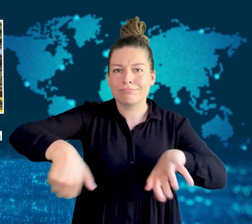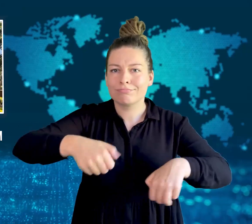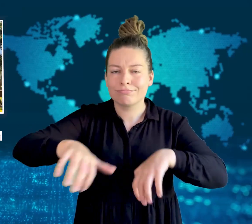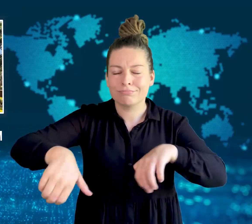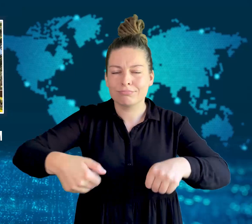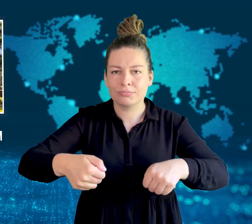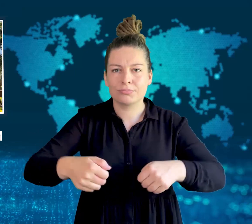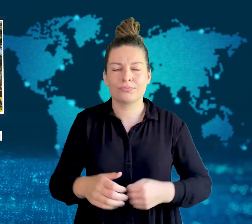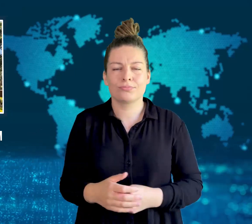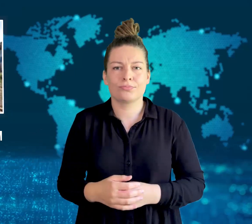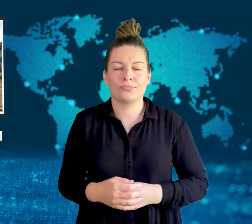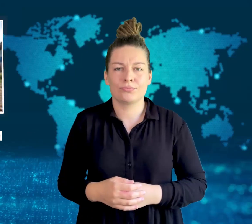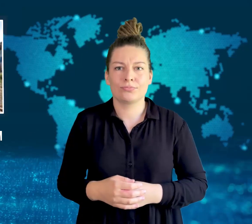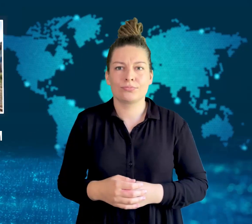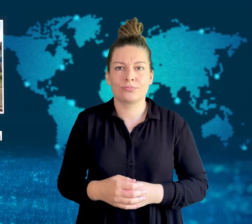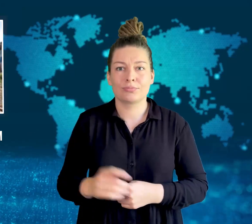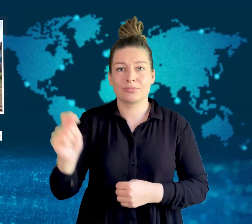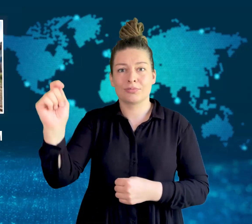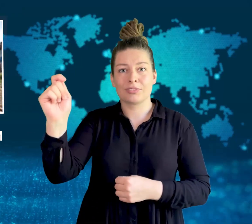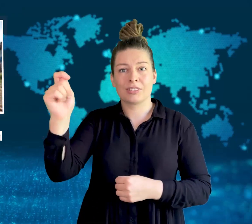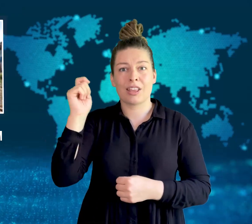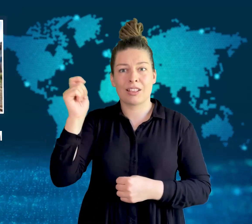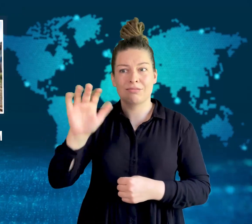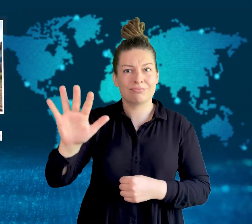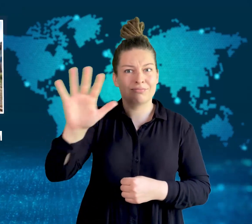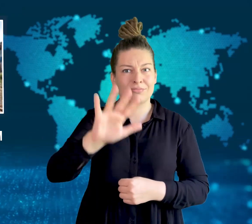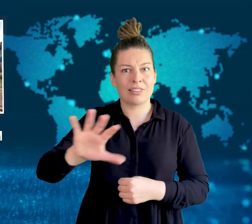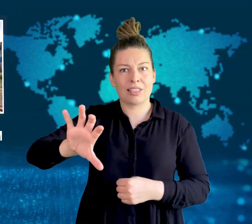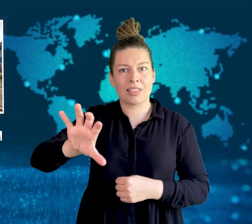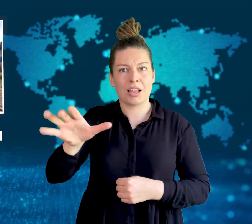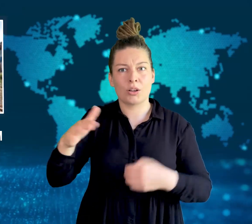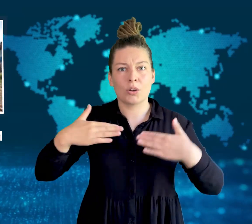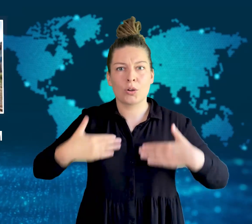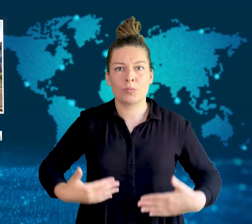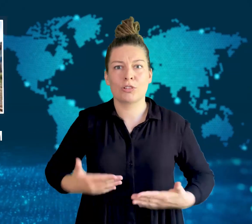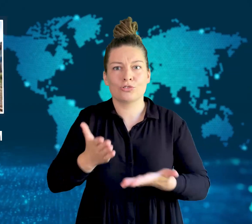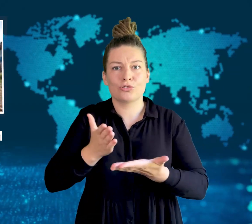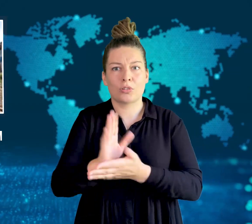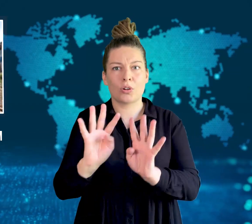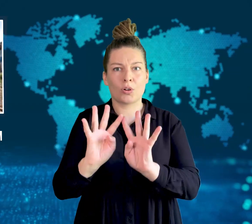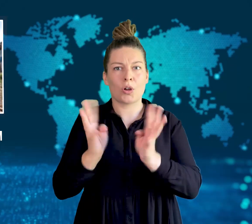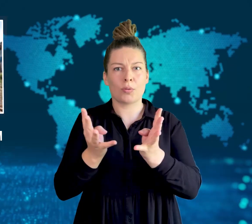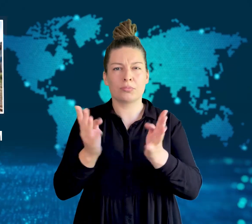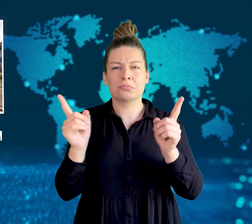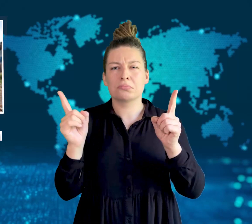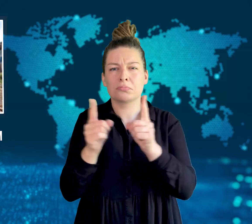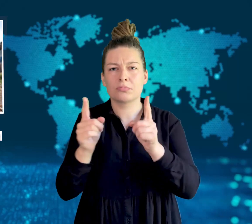has decided to open an inquiry into the claims.